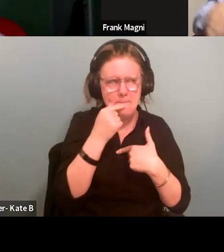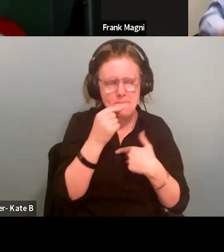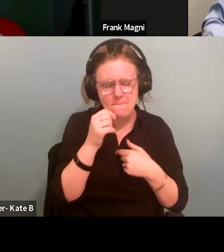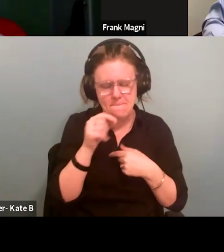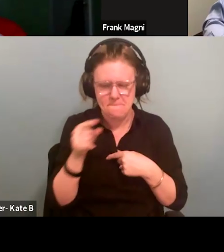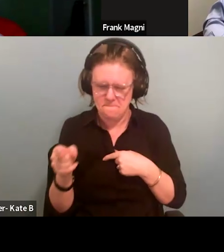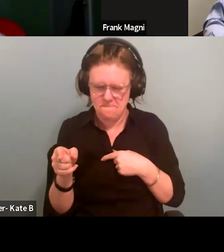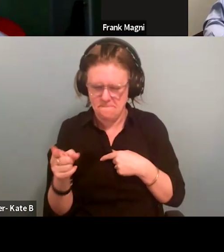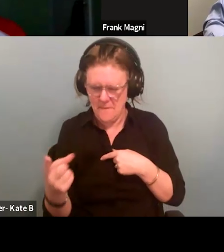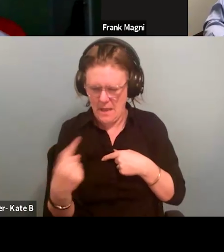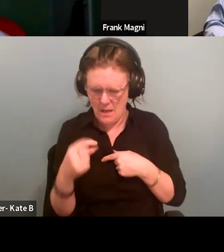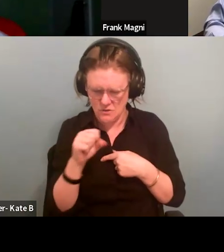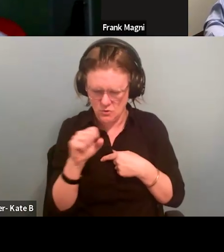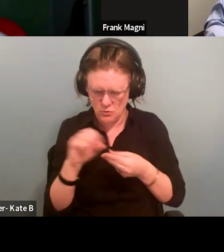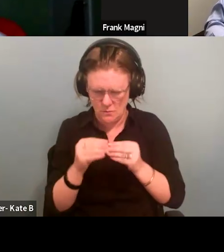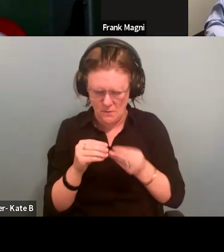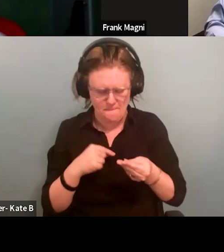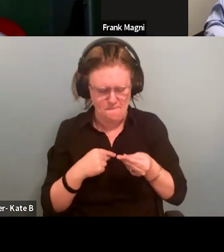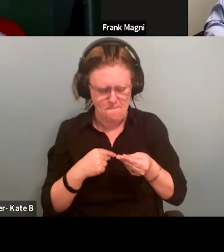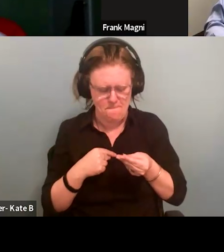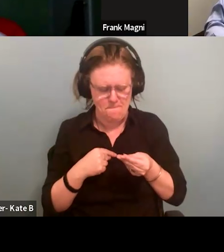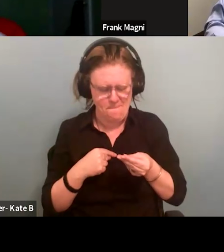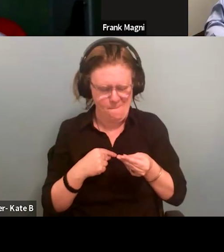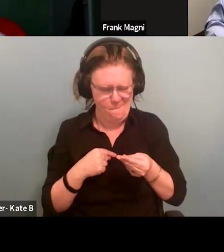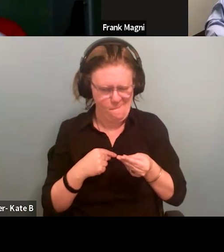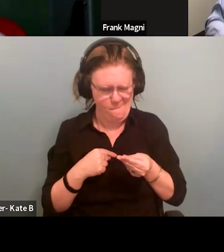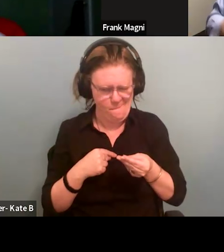where it's going to land is going to be the most important part of that.